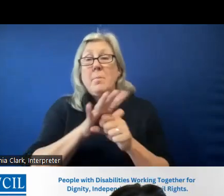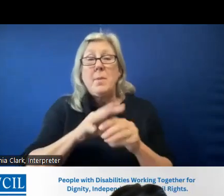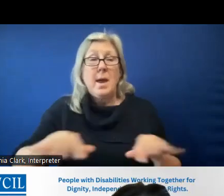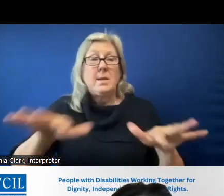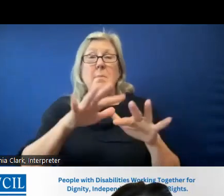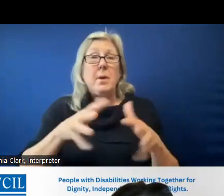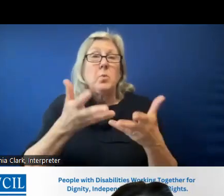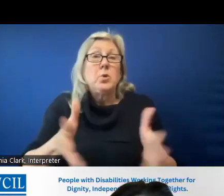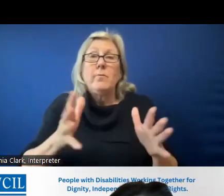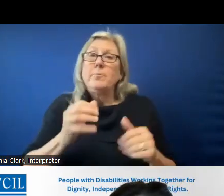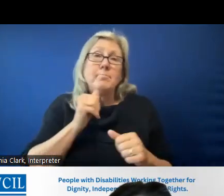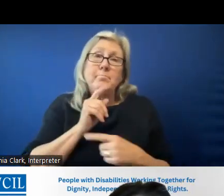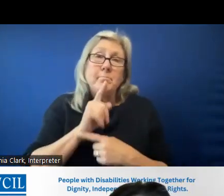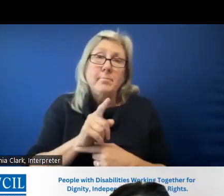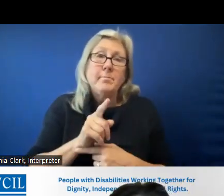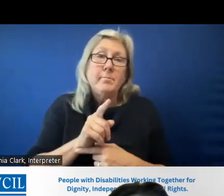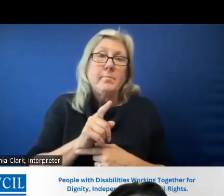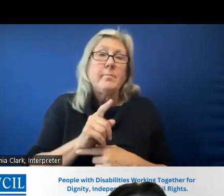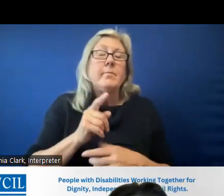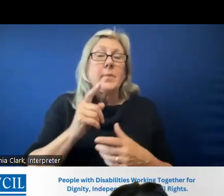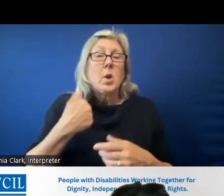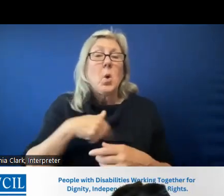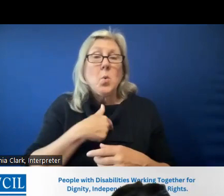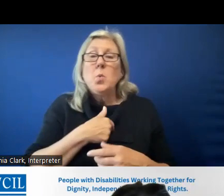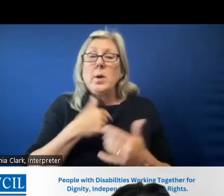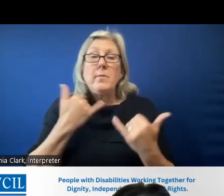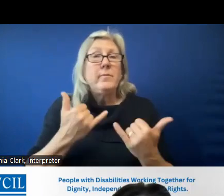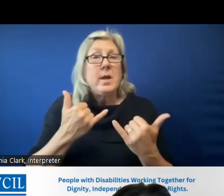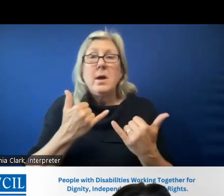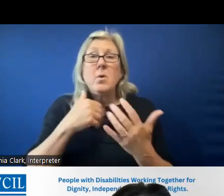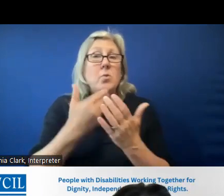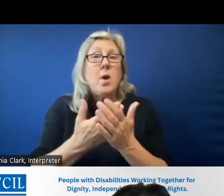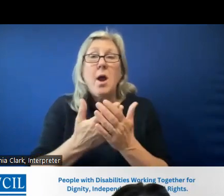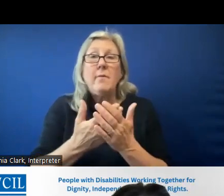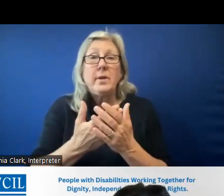decrease in death and disability, we've arrived at a perverse plateau in which the ongoing